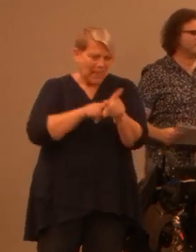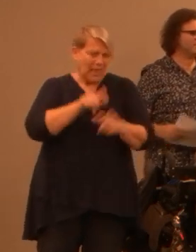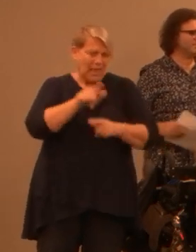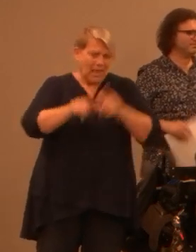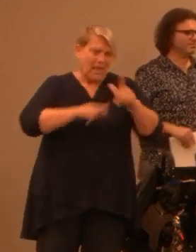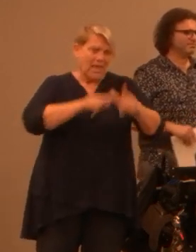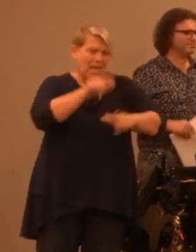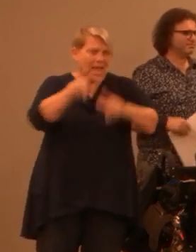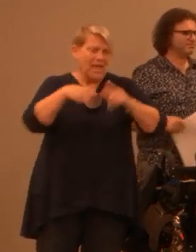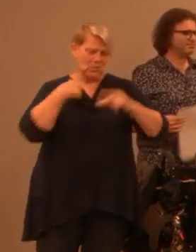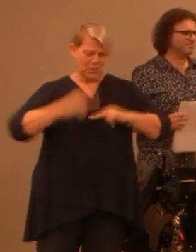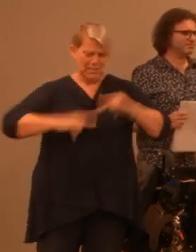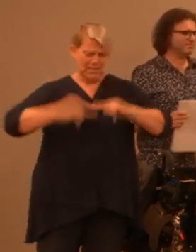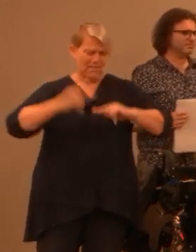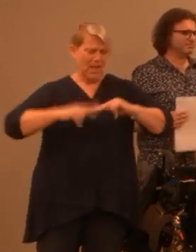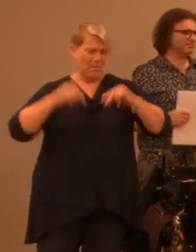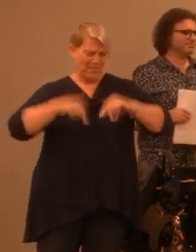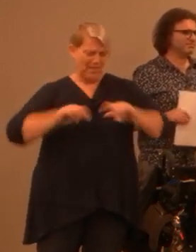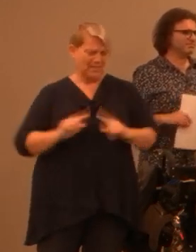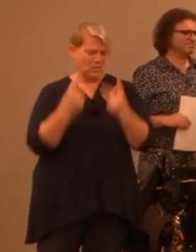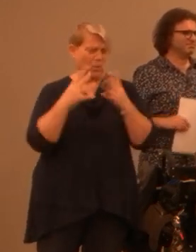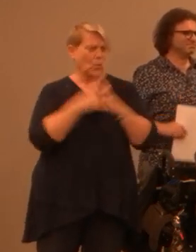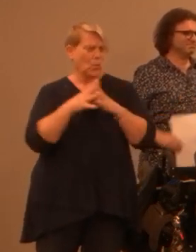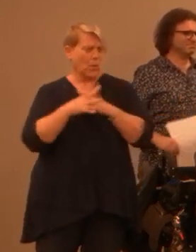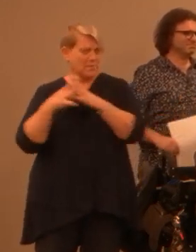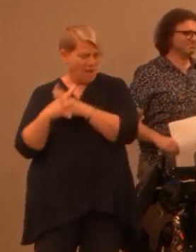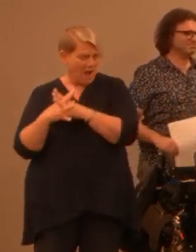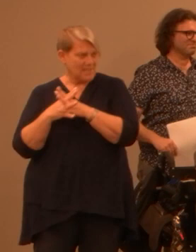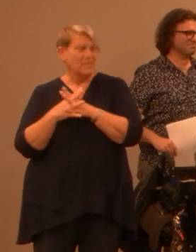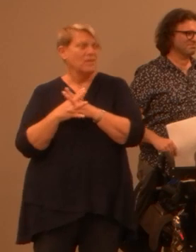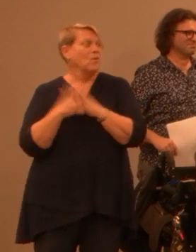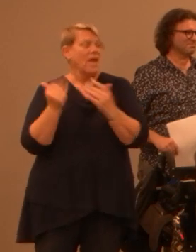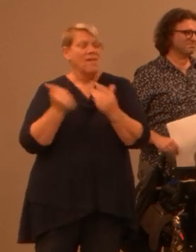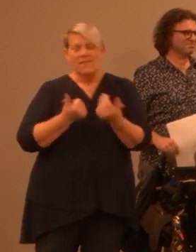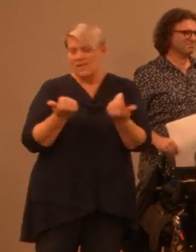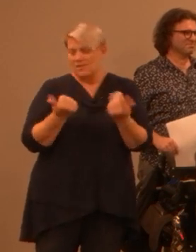since we developed this existing website. We have a great cross-organisational